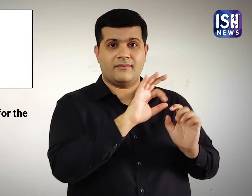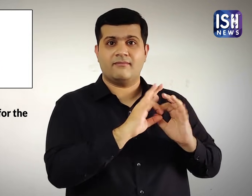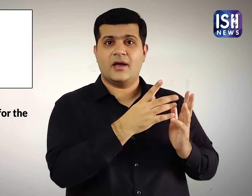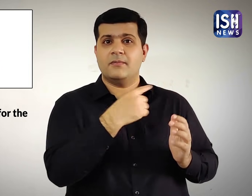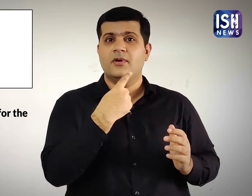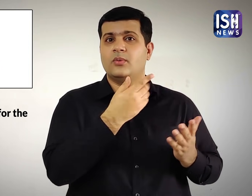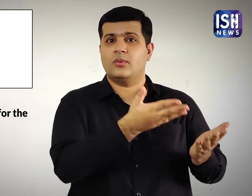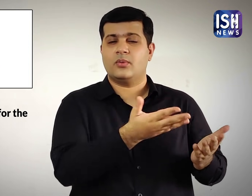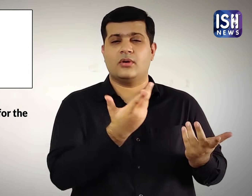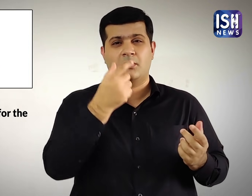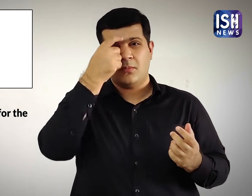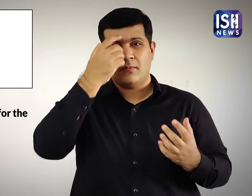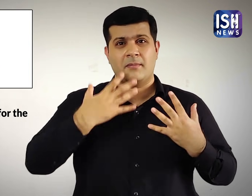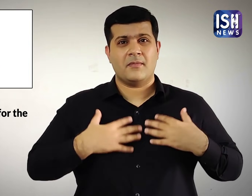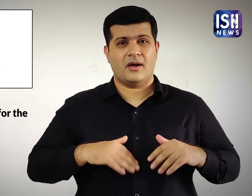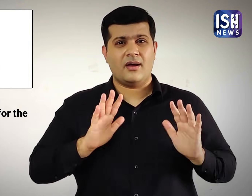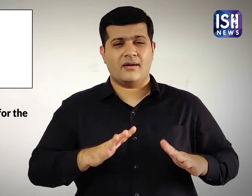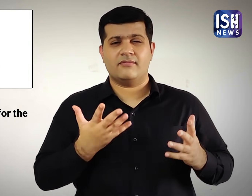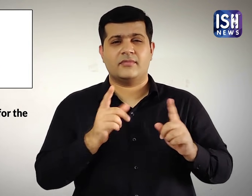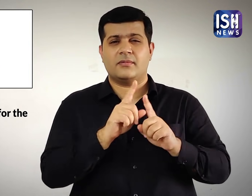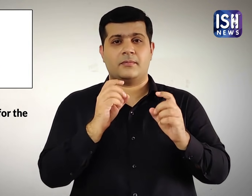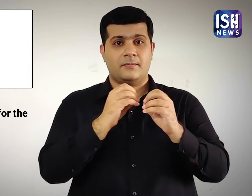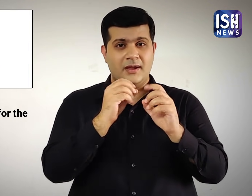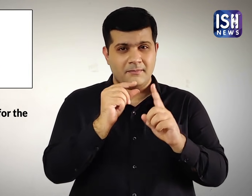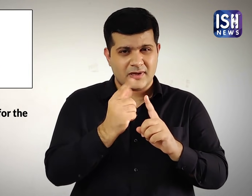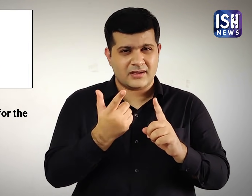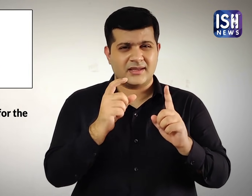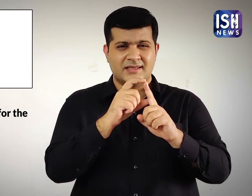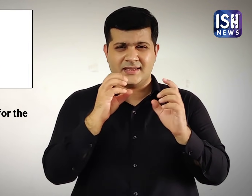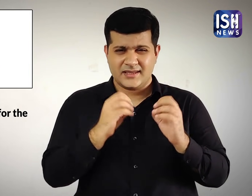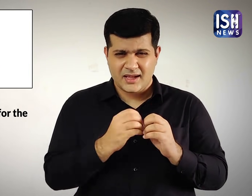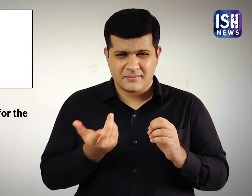Special care to be taken for family members with Hypertension, Diabetes,